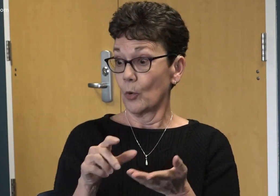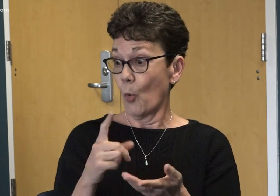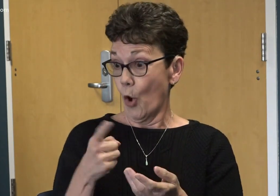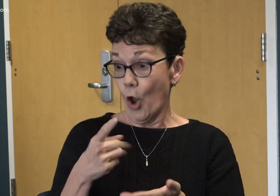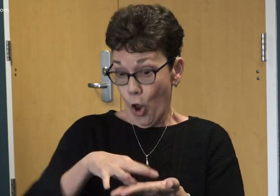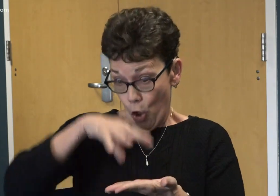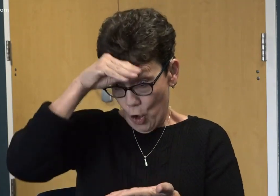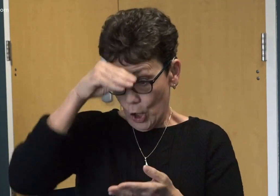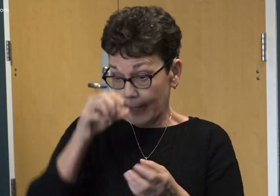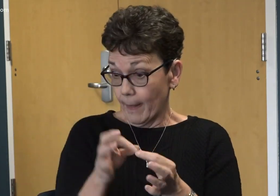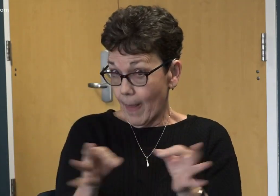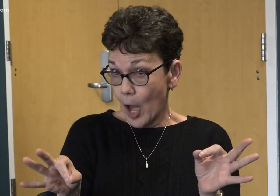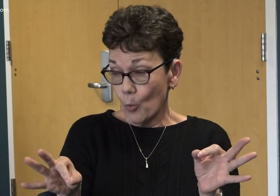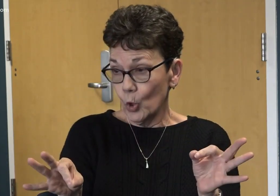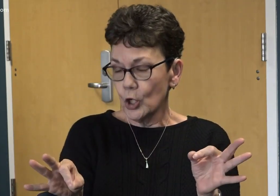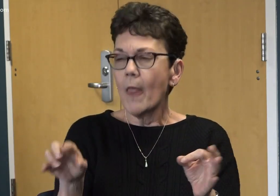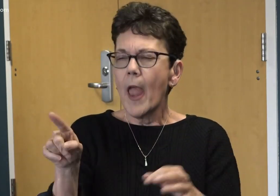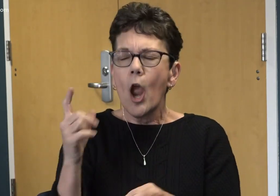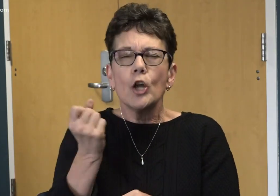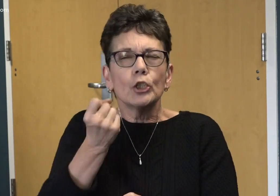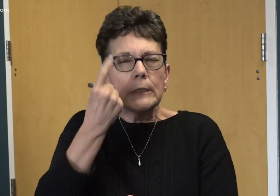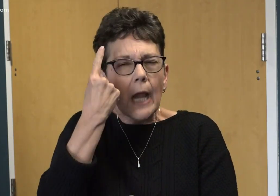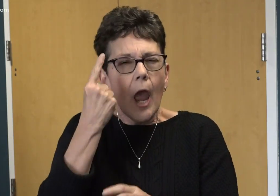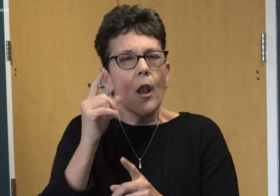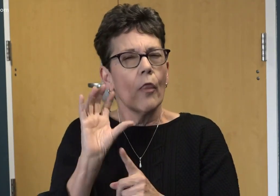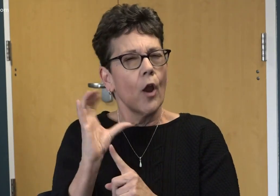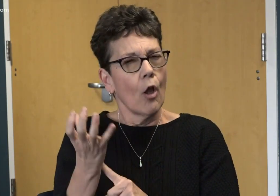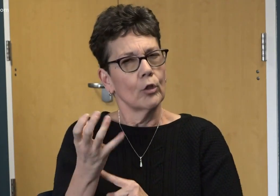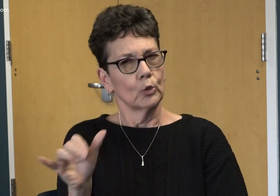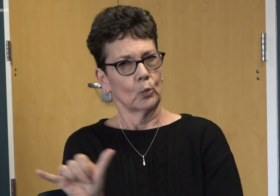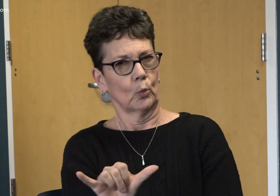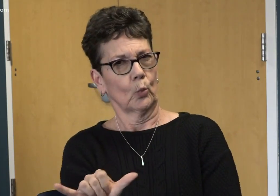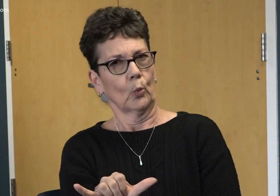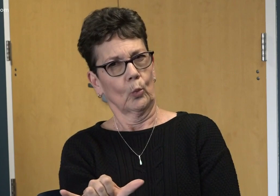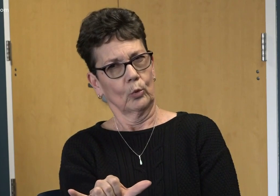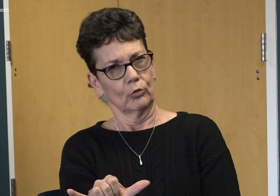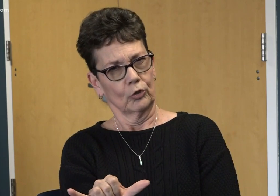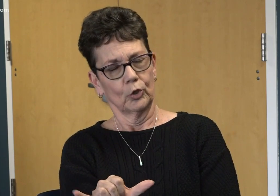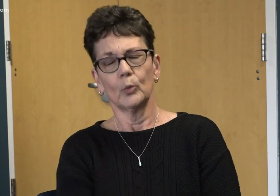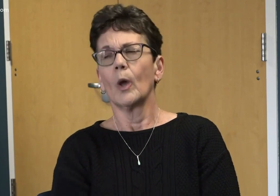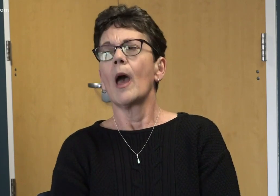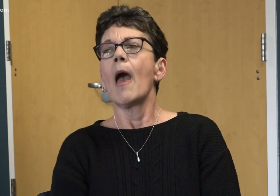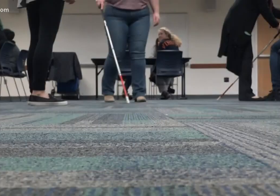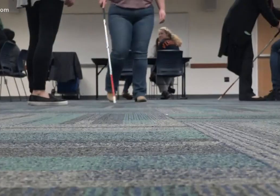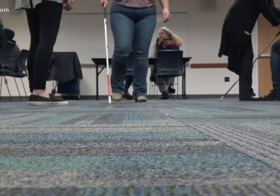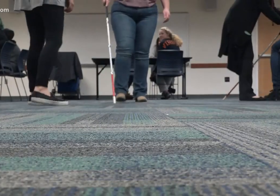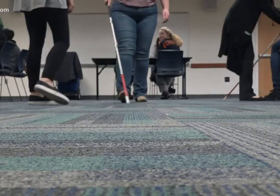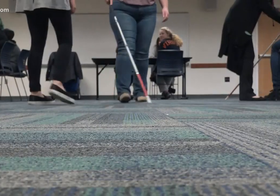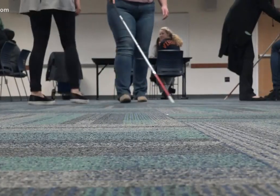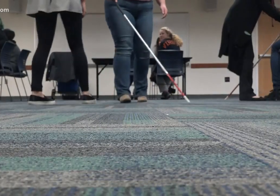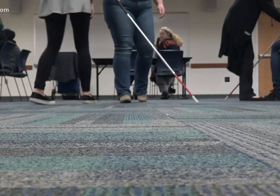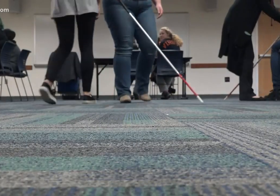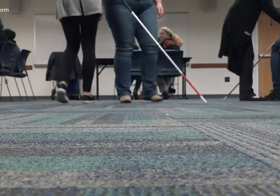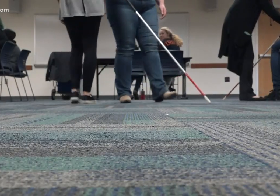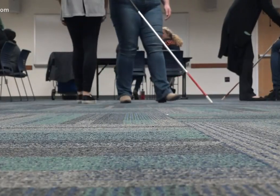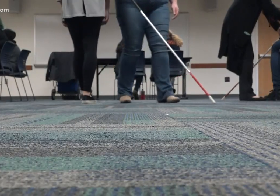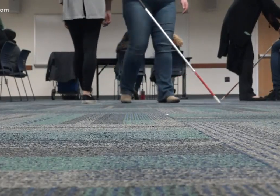STATION SIMULATING PROBLEMS THE DEAF AND BLIND STATION SIMULATING PROBLEMS THE DEAF AND BLIND FACE4@4@ THE DEAF AND BLIND FACE4@4@ THE DEAF AND BLIND FACE4@4@ DURING THE DEAF AND BLIND FACE4@4@ DURING EVERYDAY THE DEAF AND BLIND FACE4@4@ DURING EVERYDAY TASKS. THE DEAF AND BLIND FACE4@4@ DURING EVERYDAY TASKS. SO THE DEAF AND BLIND FACE4@4@ DURING EVERYDAY TASKS. SO IS DURING EVERYDAY TASKS. SO IS DURING EVERYDAY TASKS. SO IS IMPORTANT DURING EVERYDAY TASKS. SO IS IMPORTANT THAT